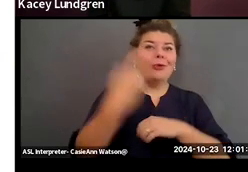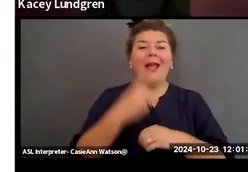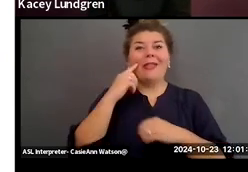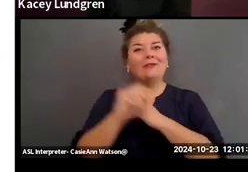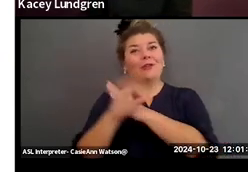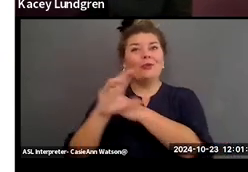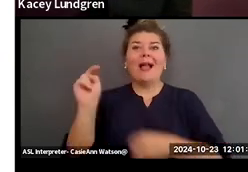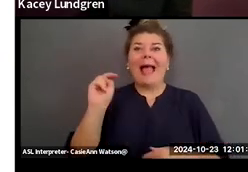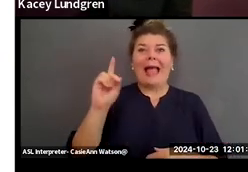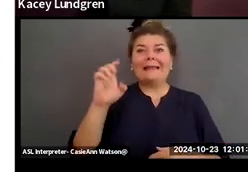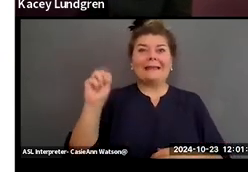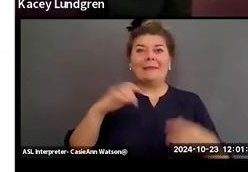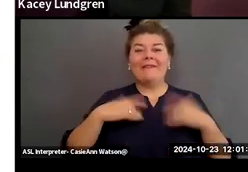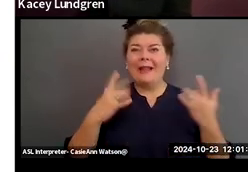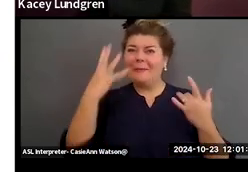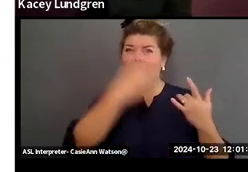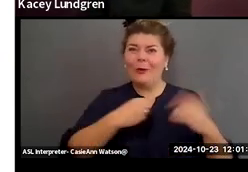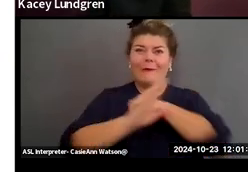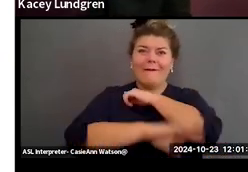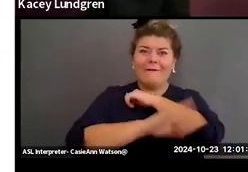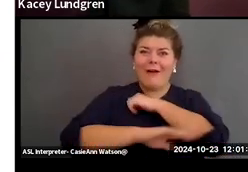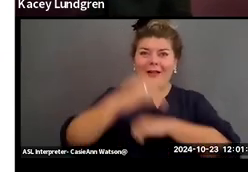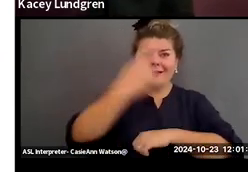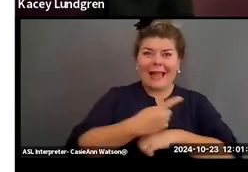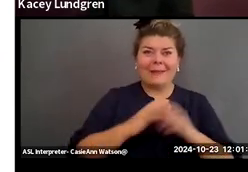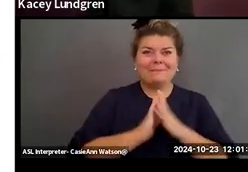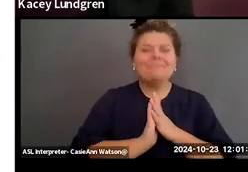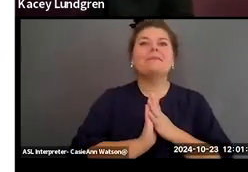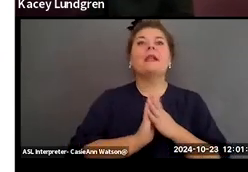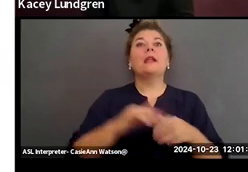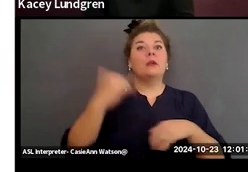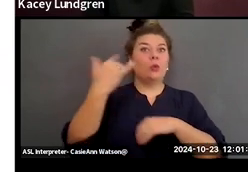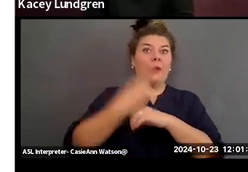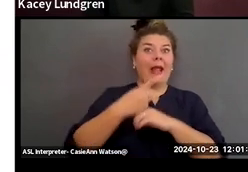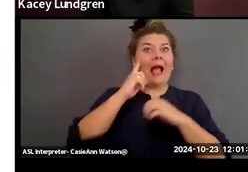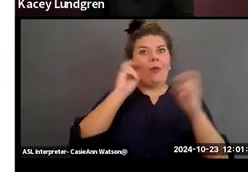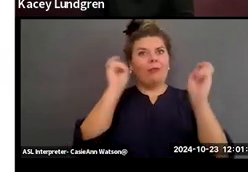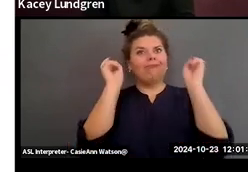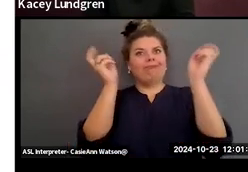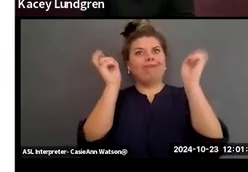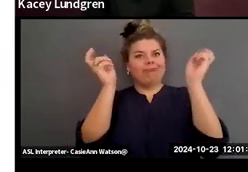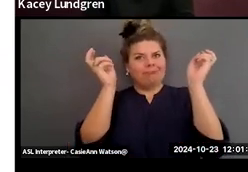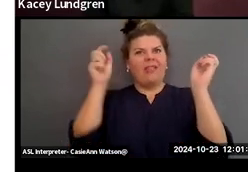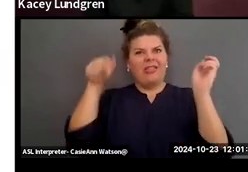on this beautiful fall day. Today, I'll be talking about this question that CasieAnn and I frequently get asked.